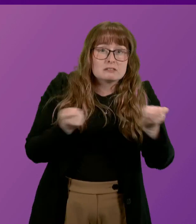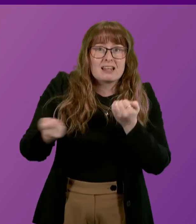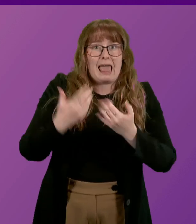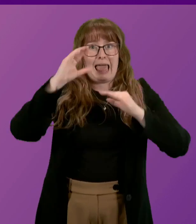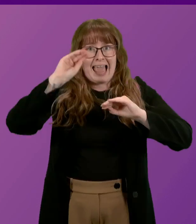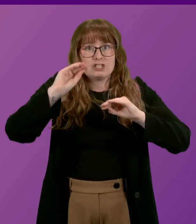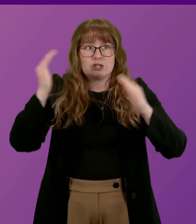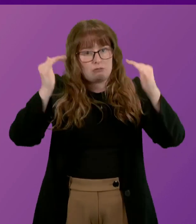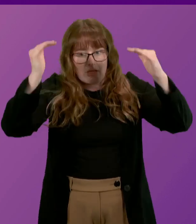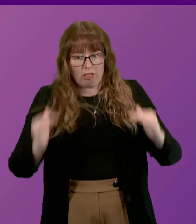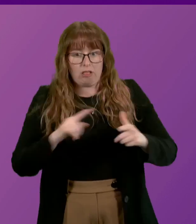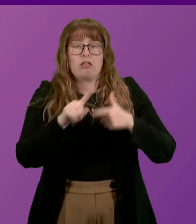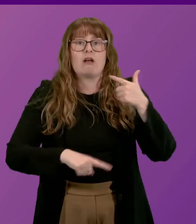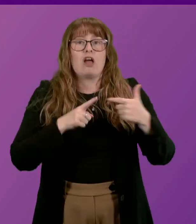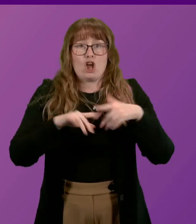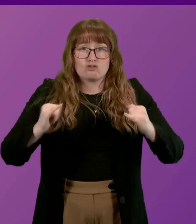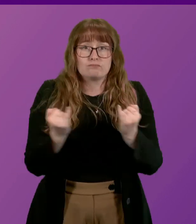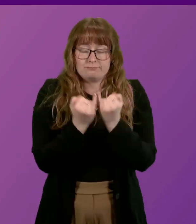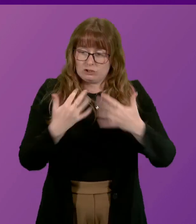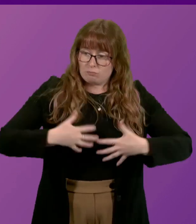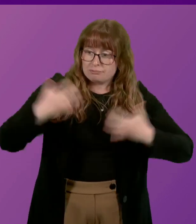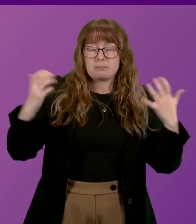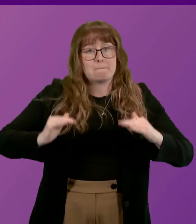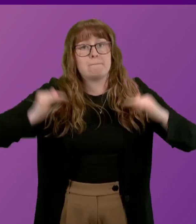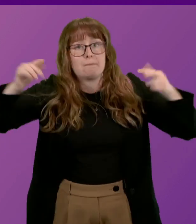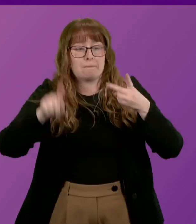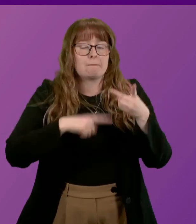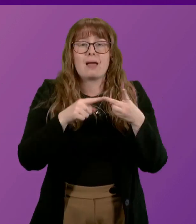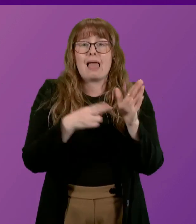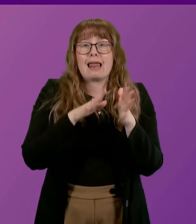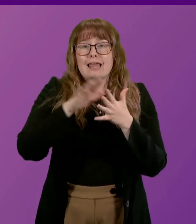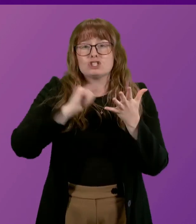standards; rising violent crime; a deepening national health service crisis; more lives lost